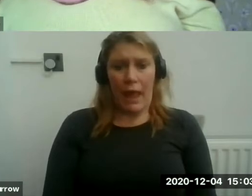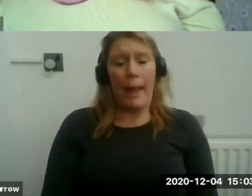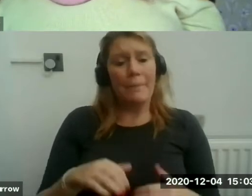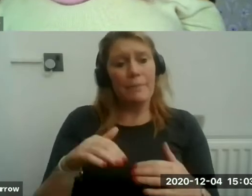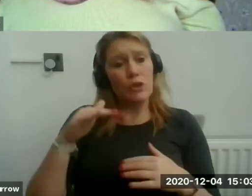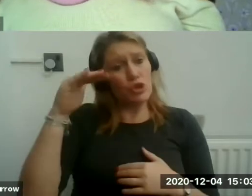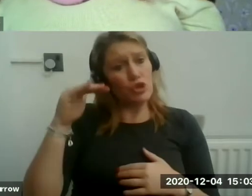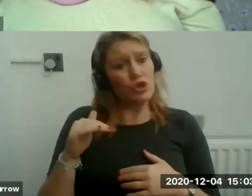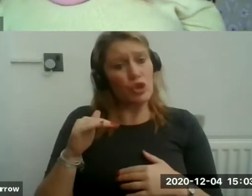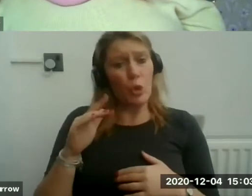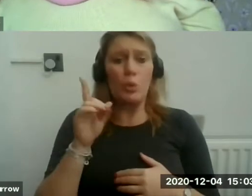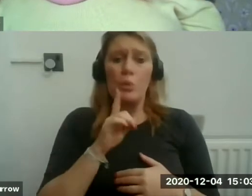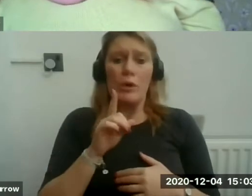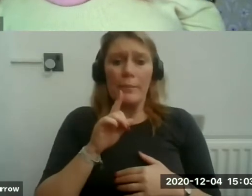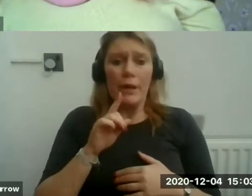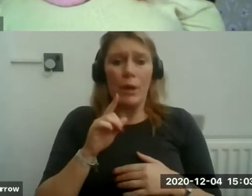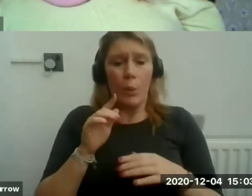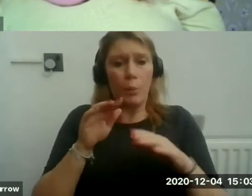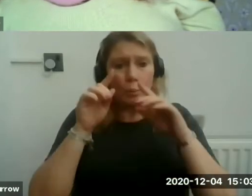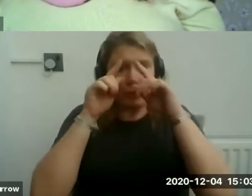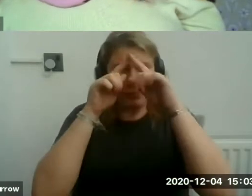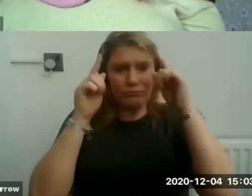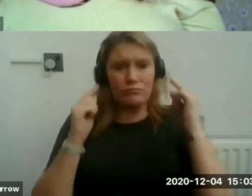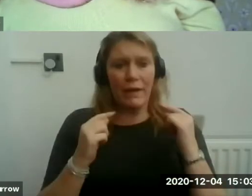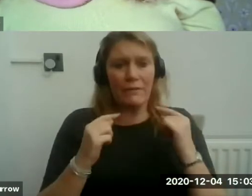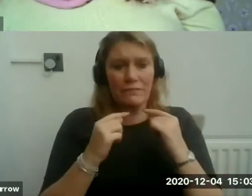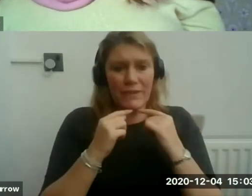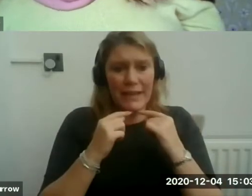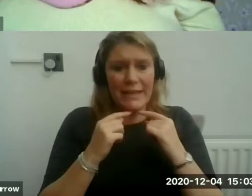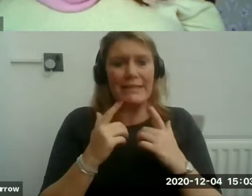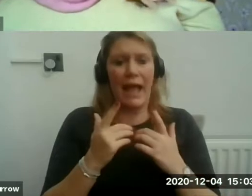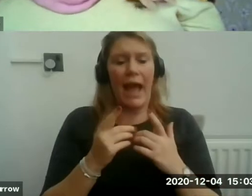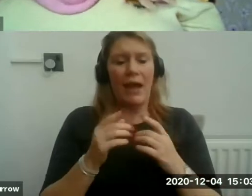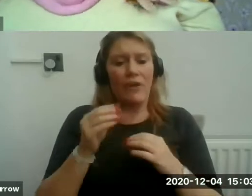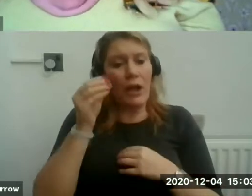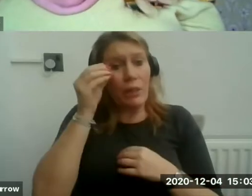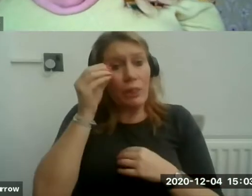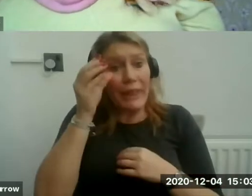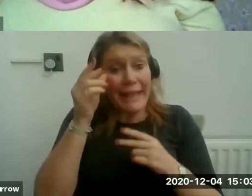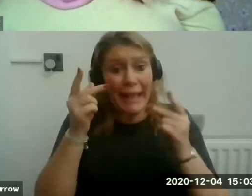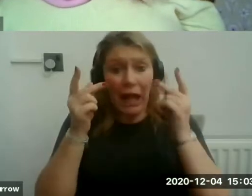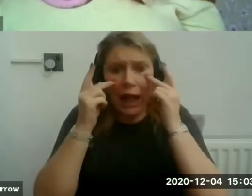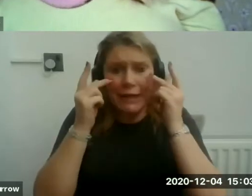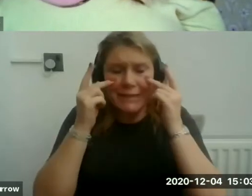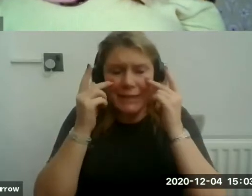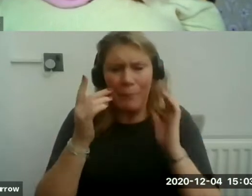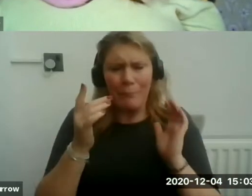a round face. I wear grey thick glasses,